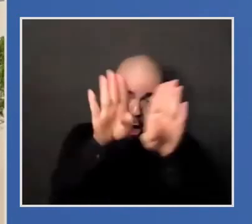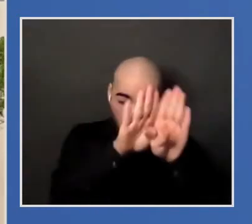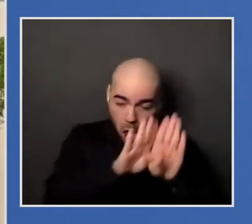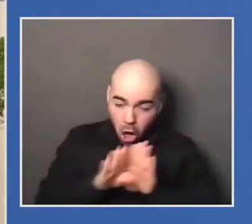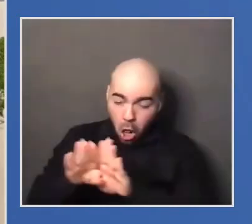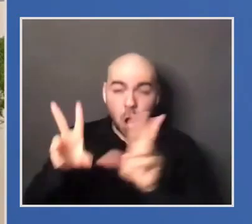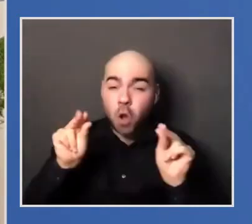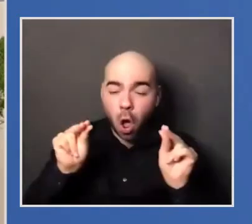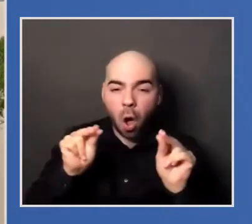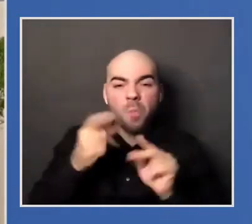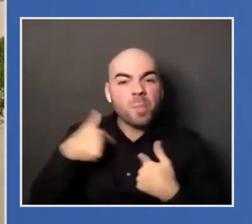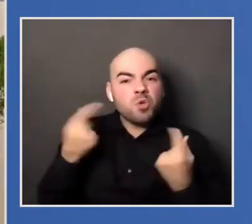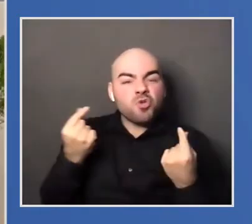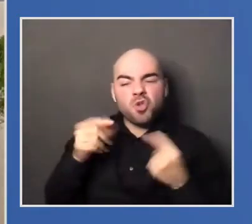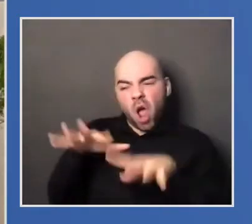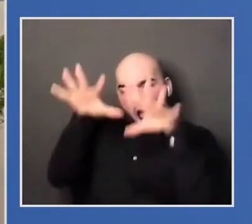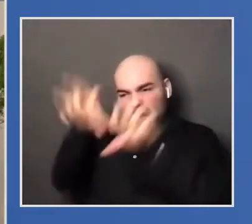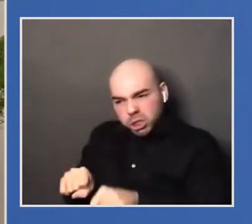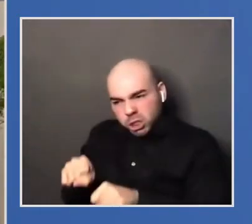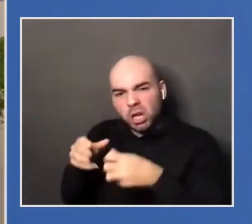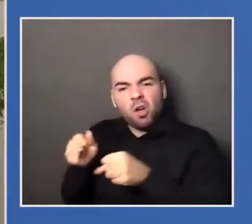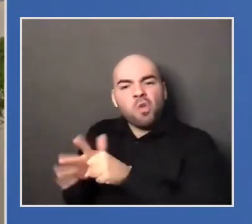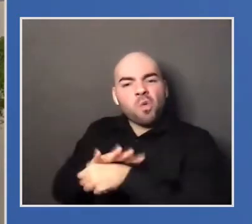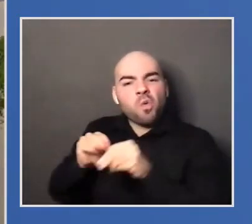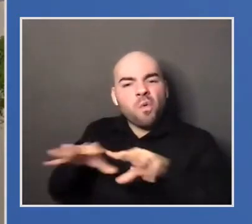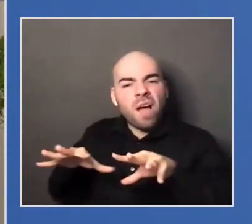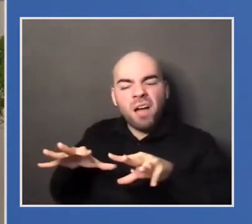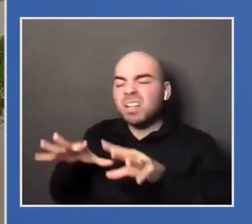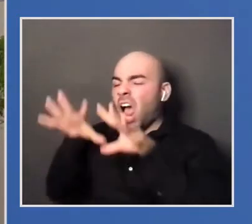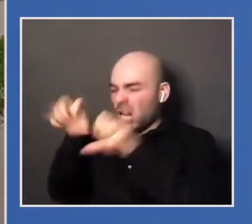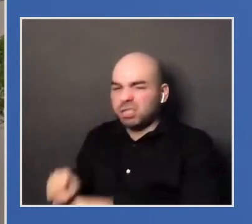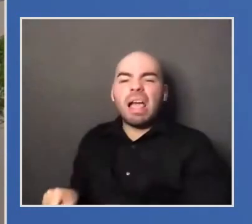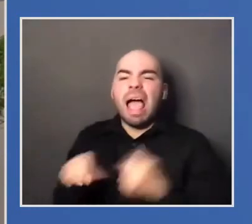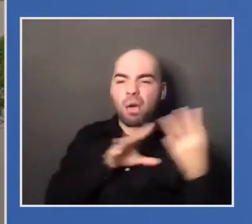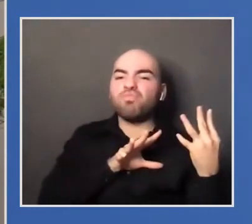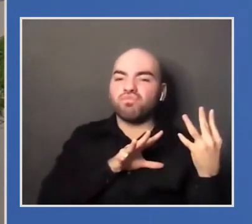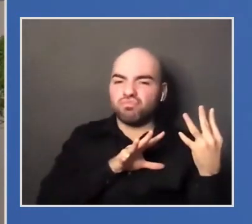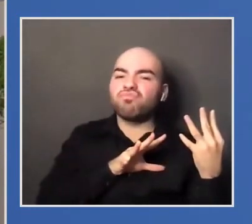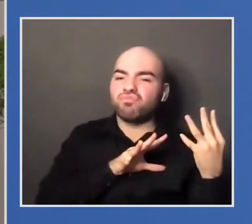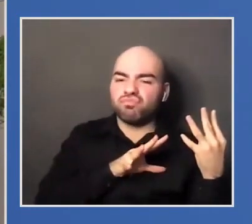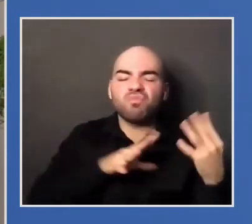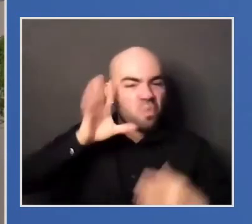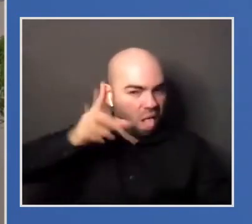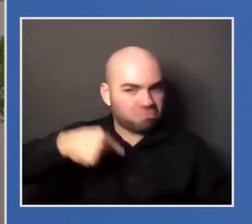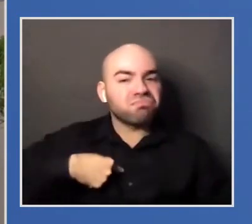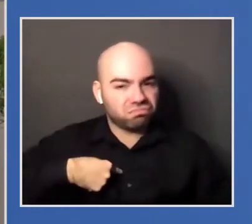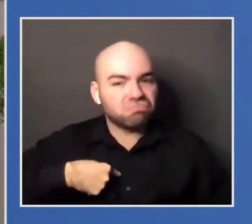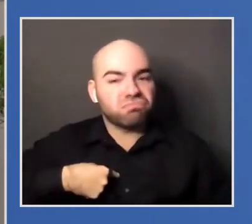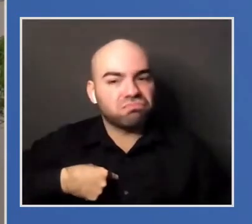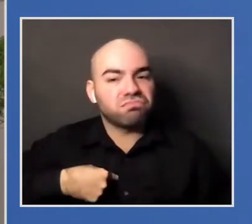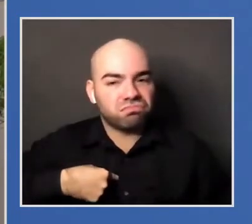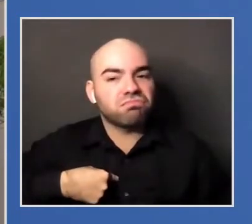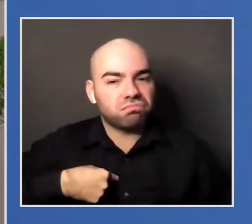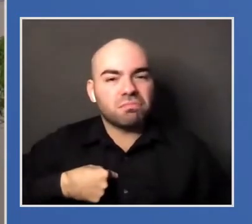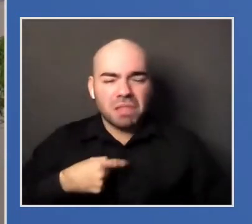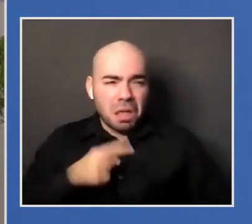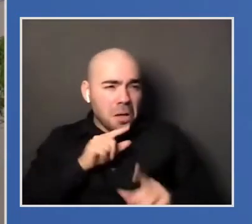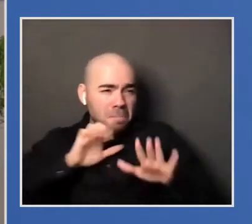FUTURE. WE ARE THE ONLY COUNTRY, THE CLIENT CRISIS WE HAVE